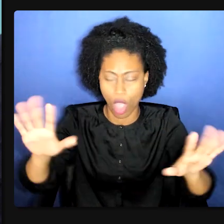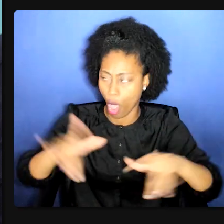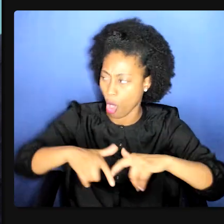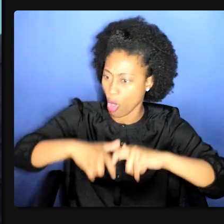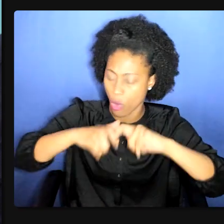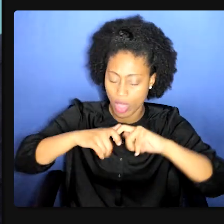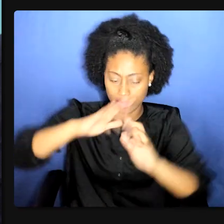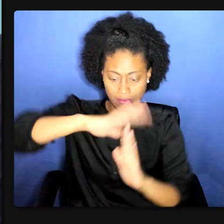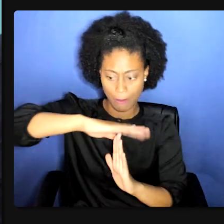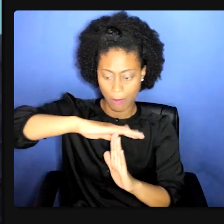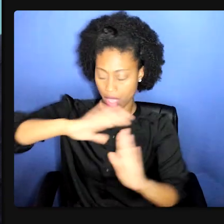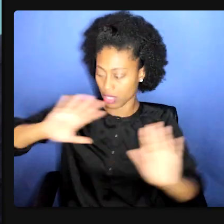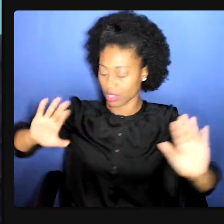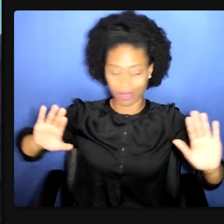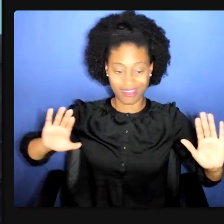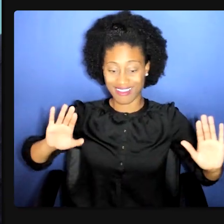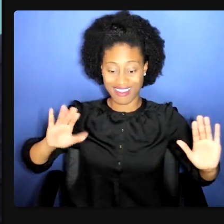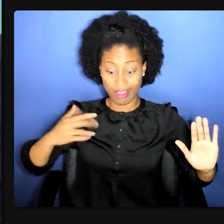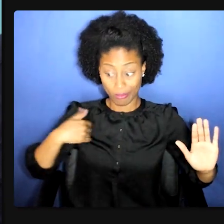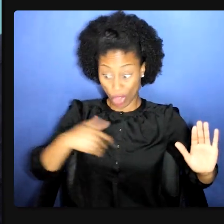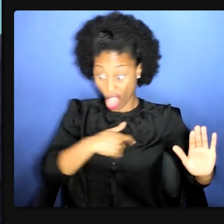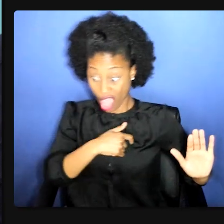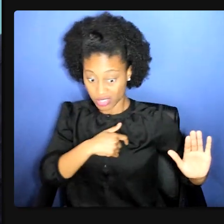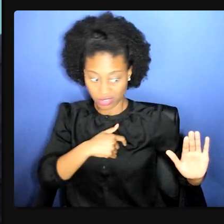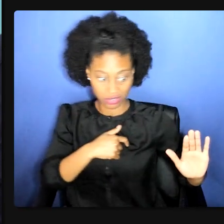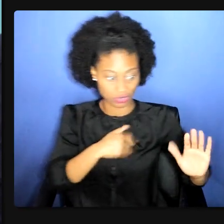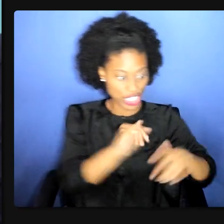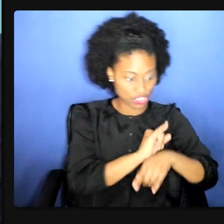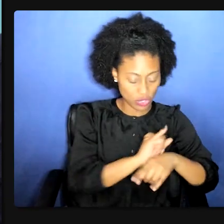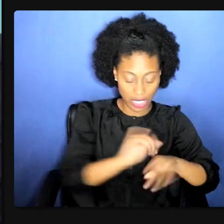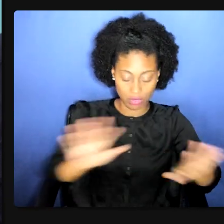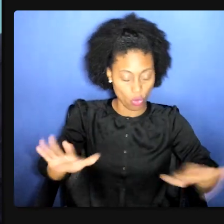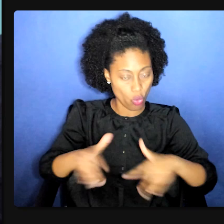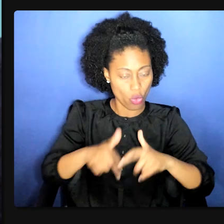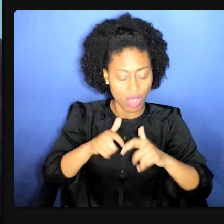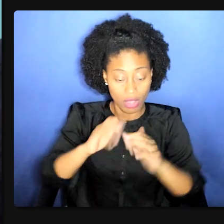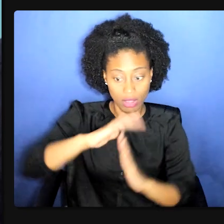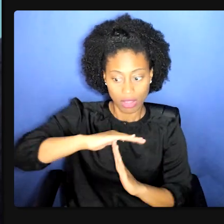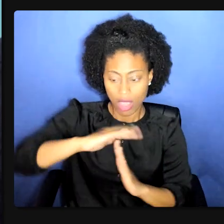for the industry uh taking a you know a step back uh the hollow toolkit the original version of the